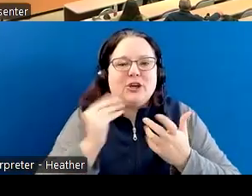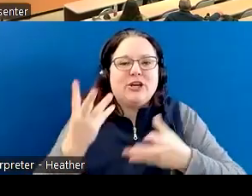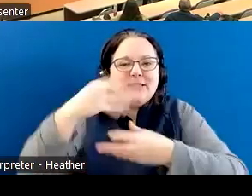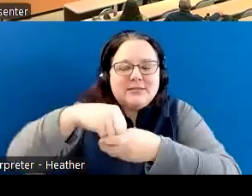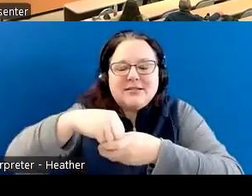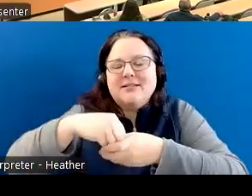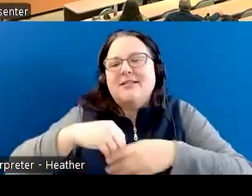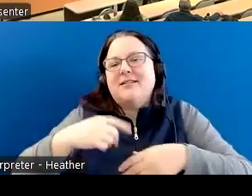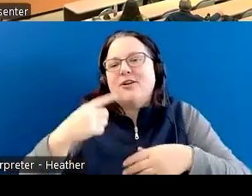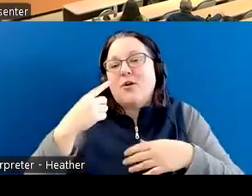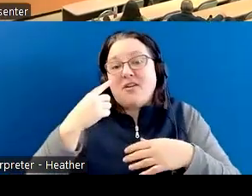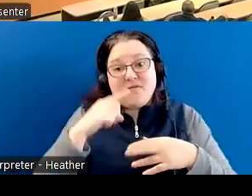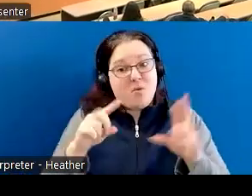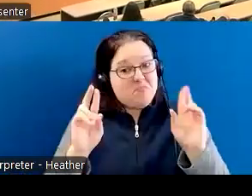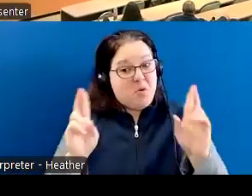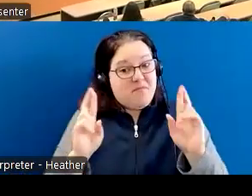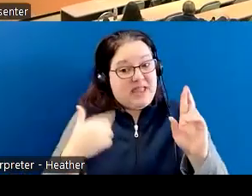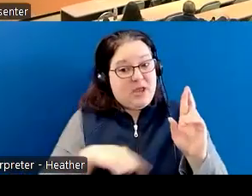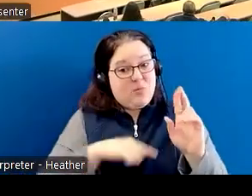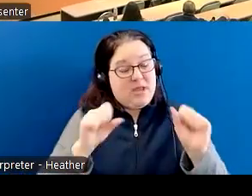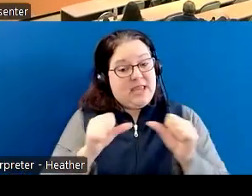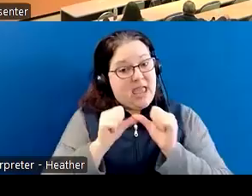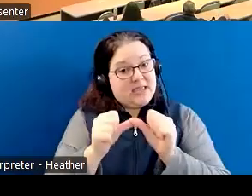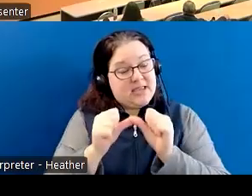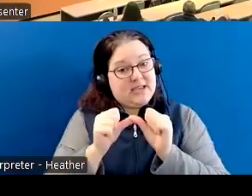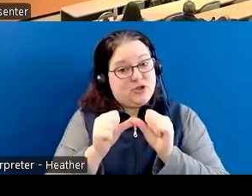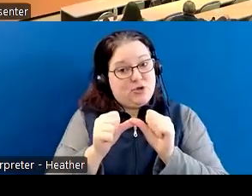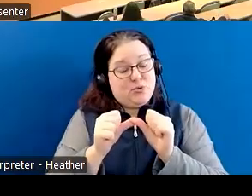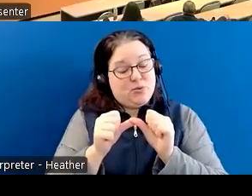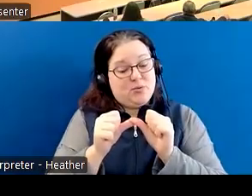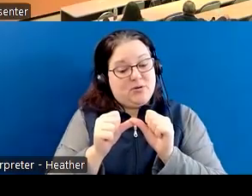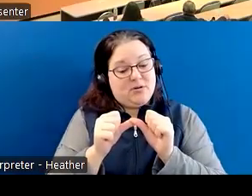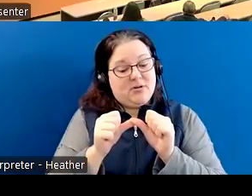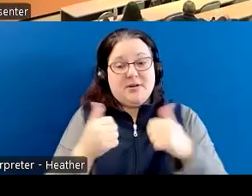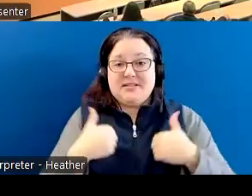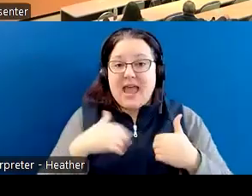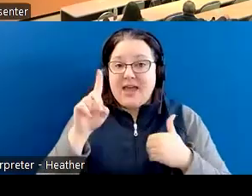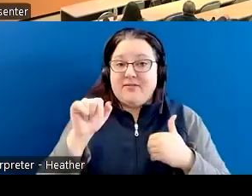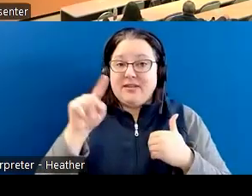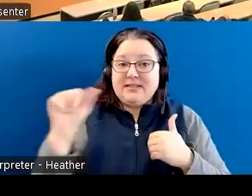uh and hopefully that we can continue to rise uh and raise uh the data that is available um so we